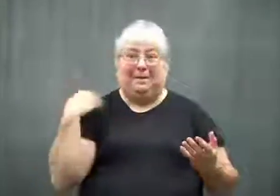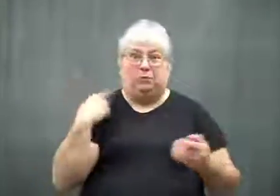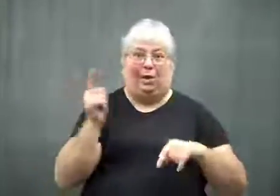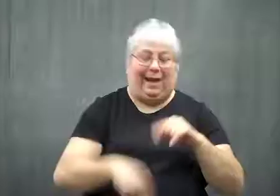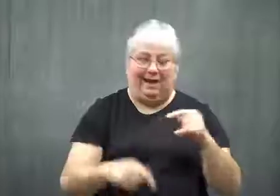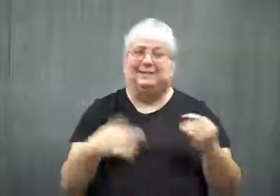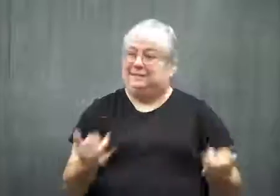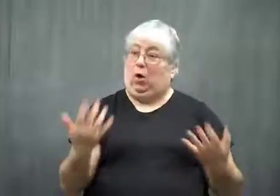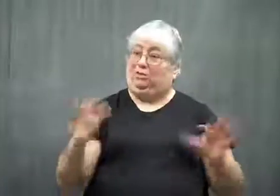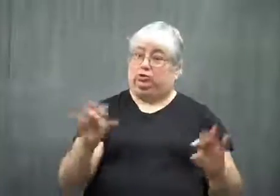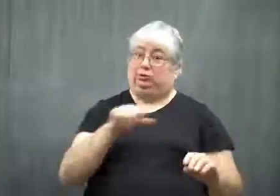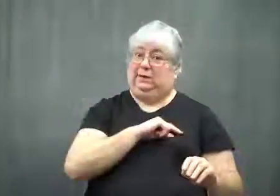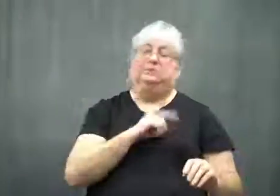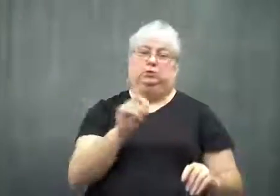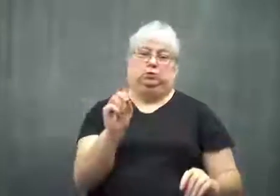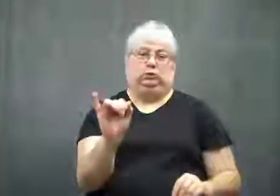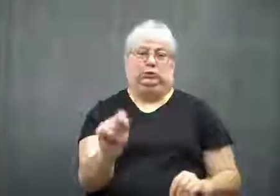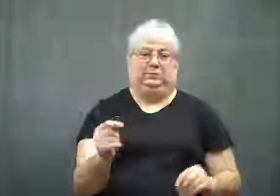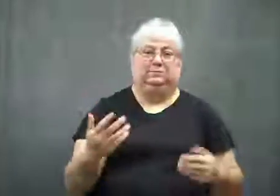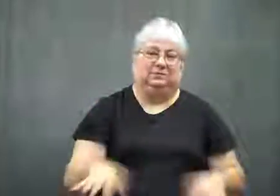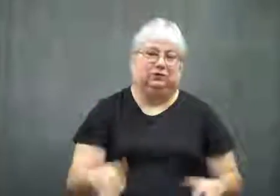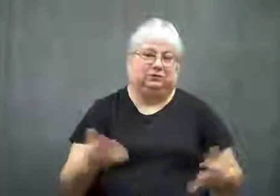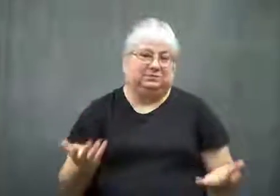They couldn't before, but now that he's been convicted, they will do it.